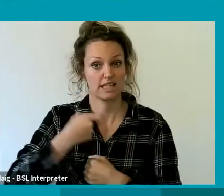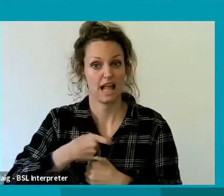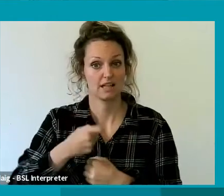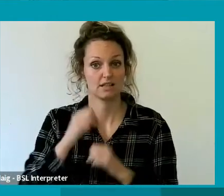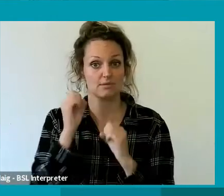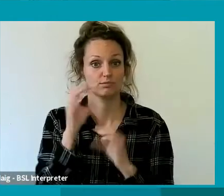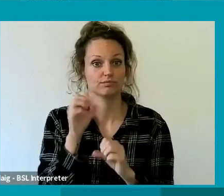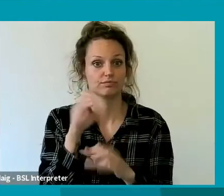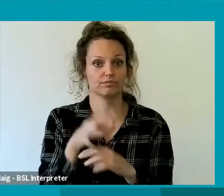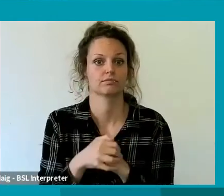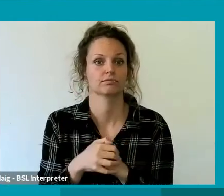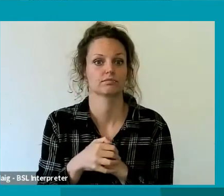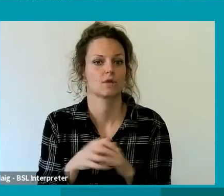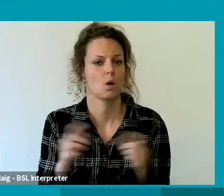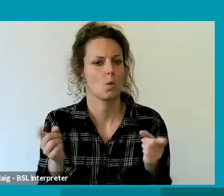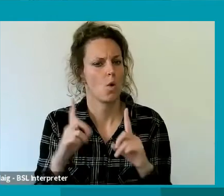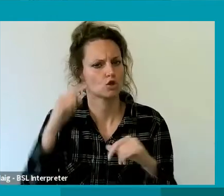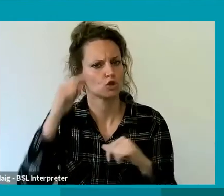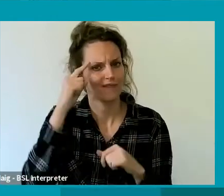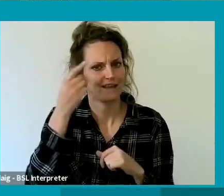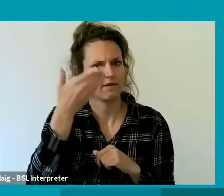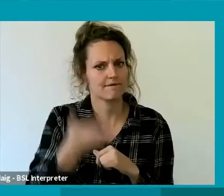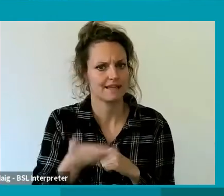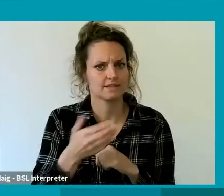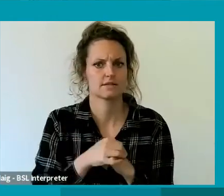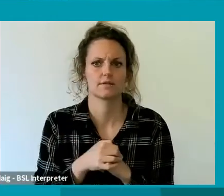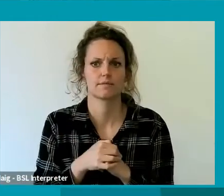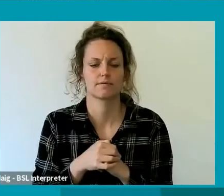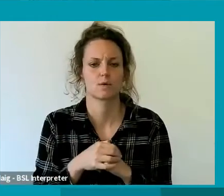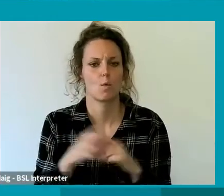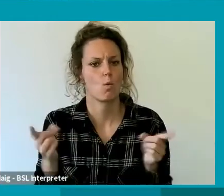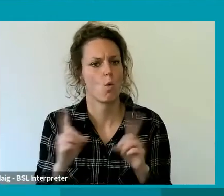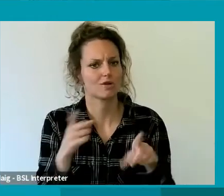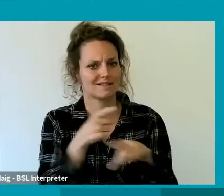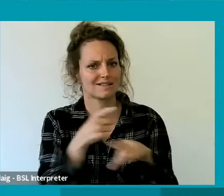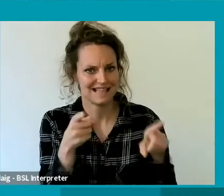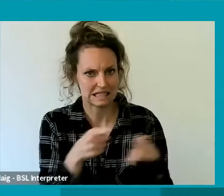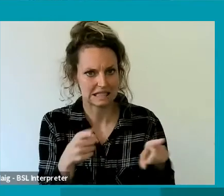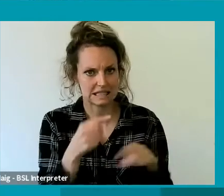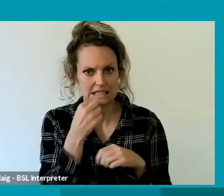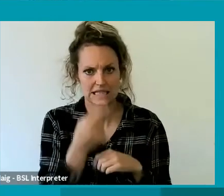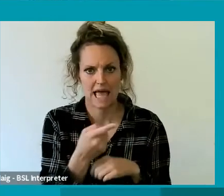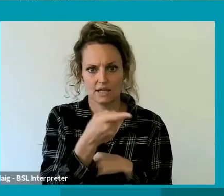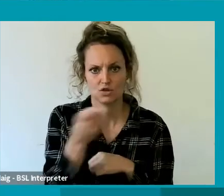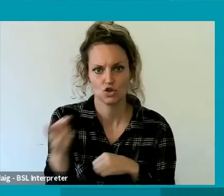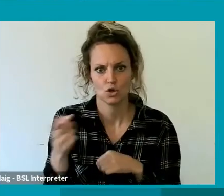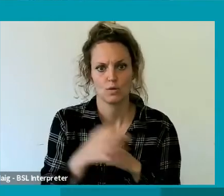Does this hit the mark? What does this say to you? I'd be really interested in finding out.